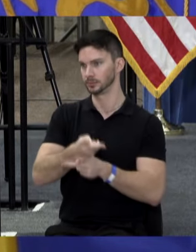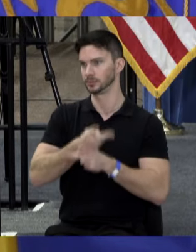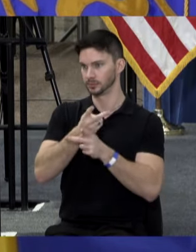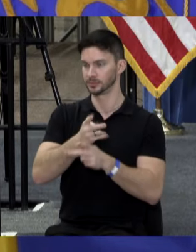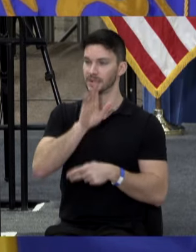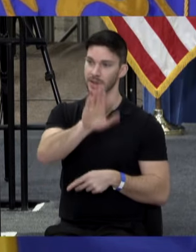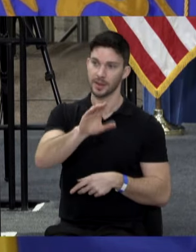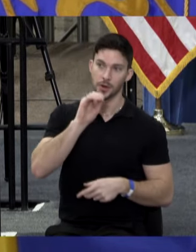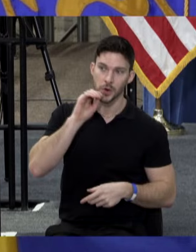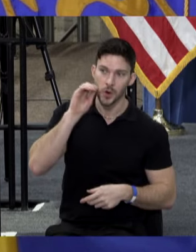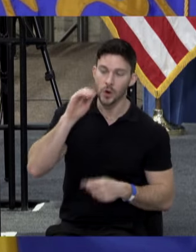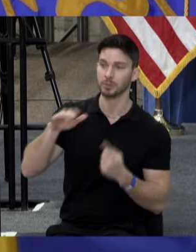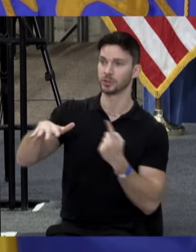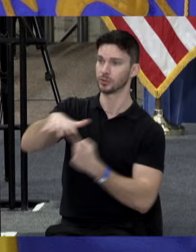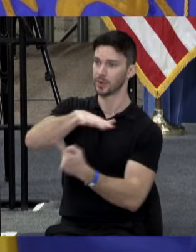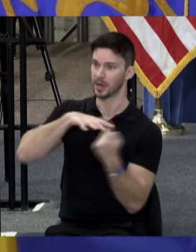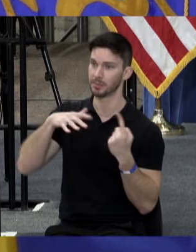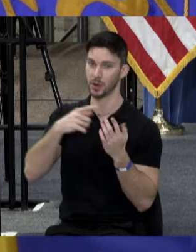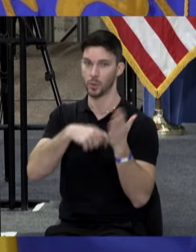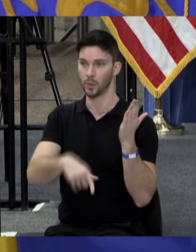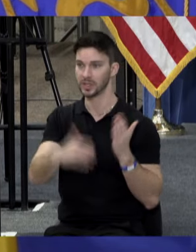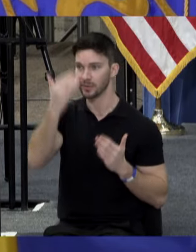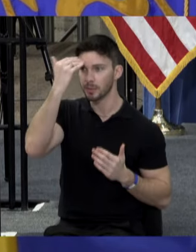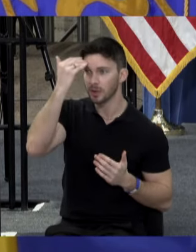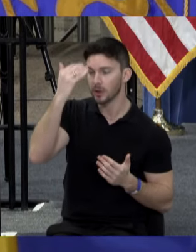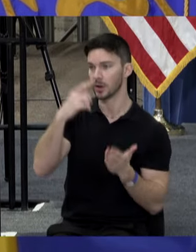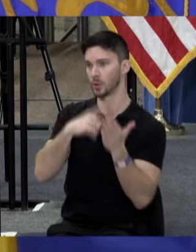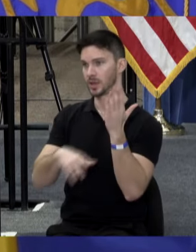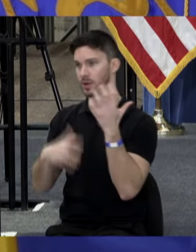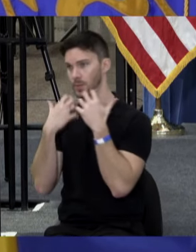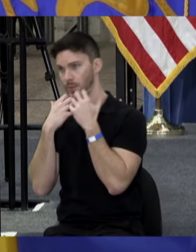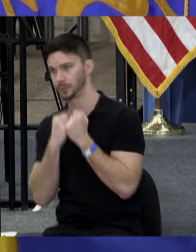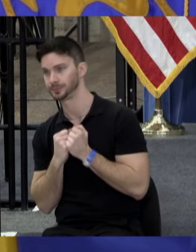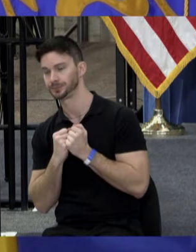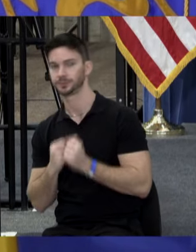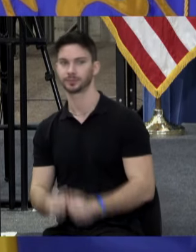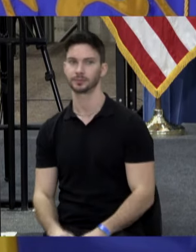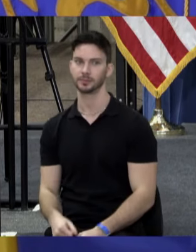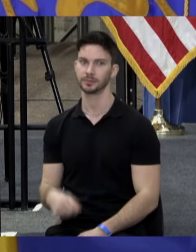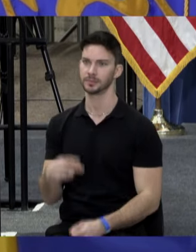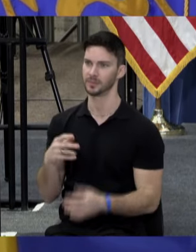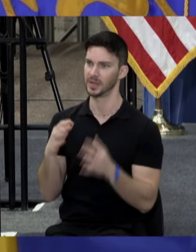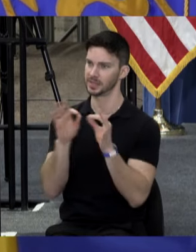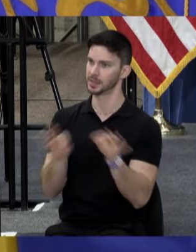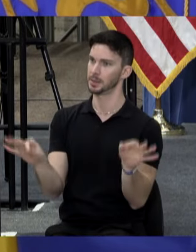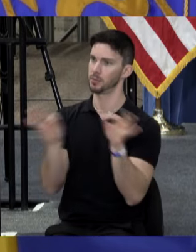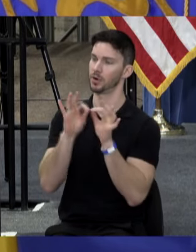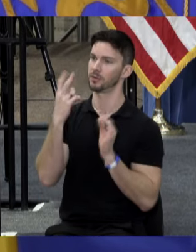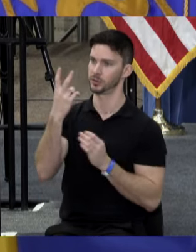familiar and meaningful to them. This matters for two fundamental reasons. One, freedom and dignity.